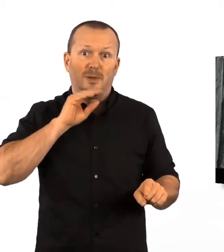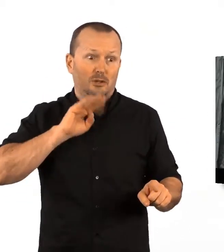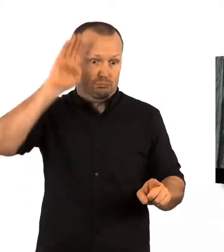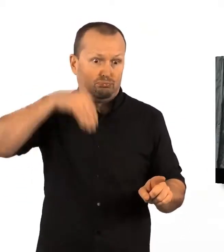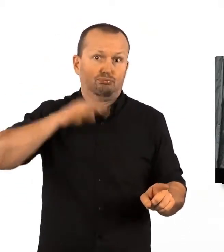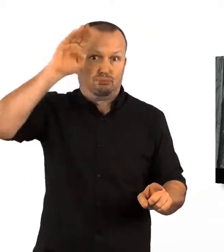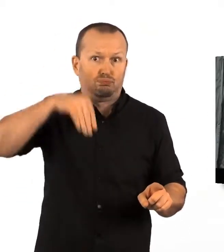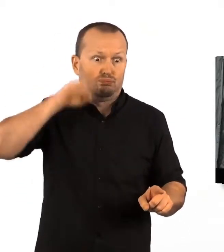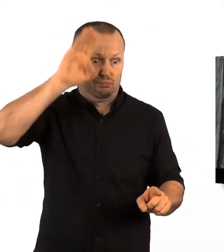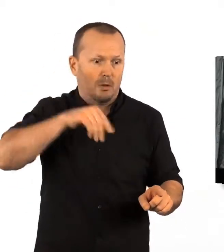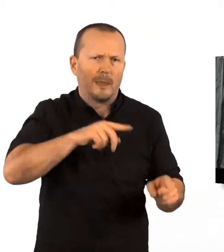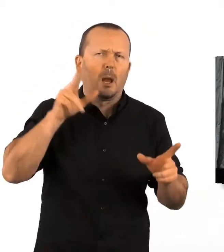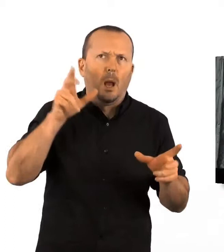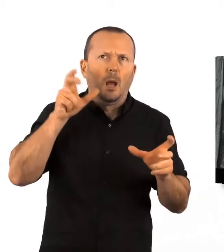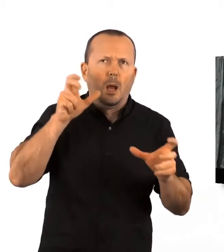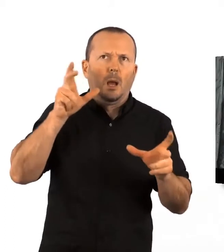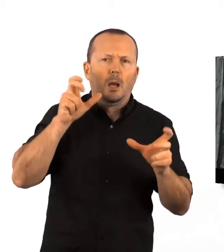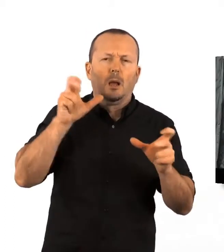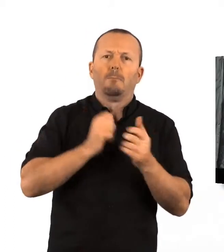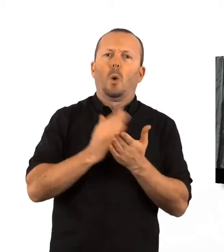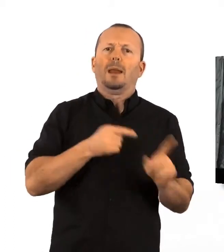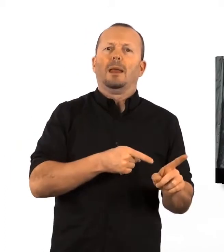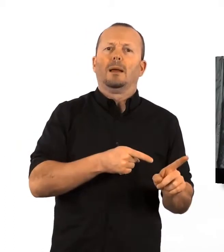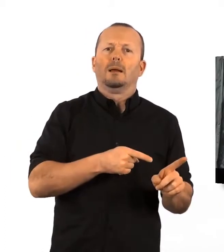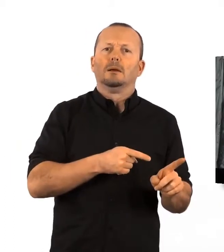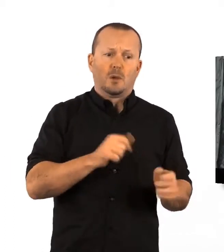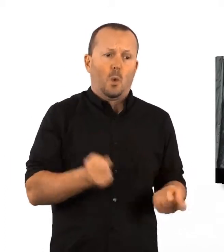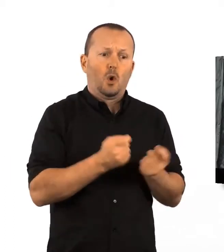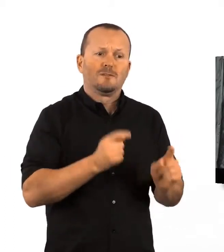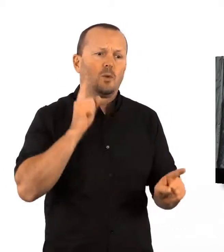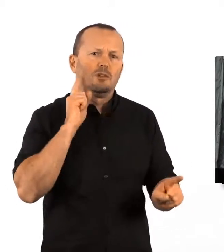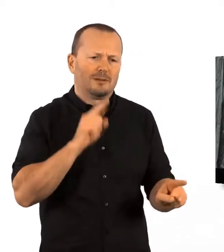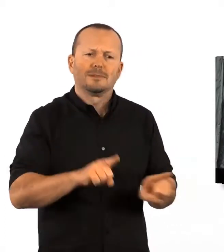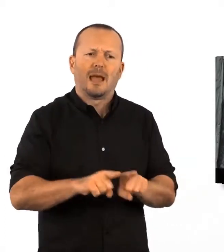encourage parents to use those kind of strategies with deaf children who are just starting to